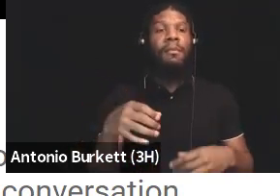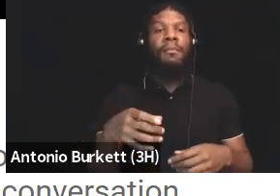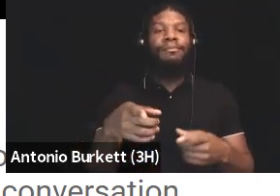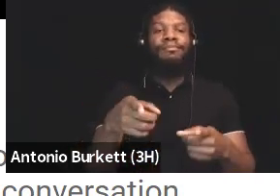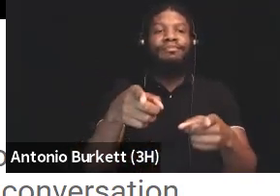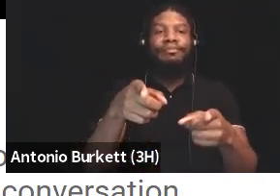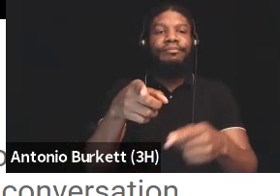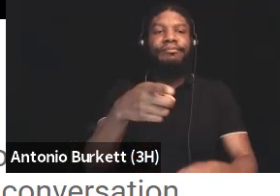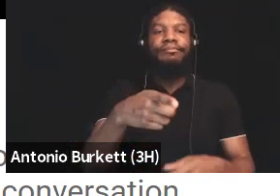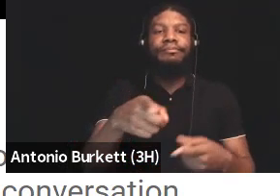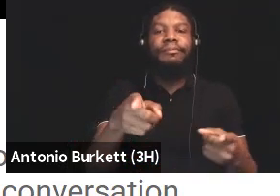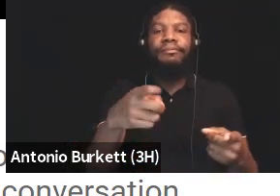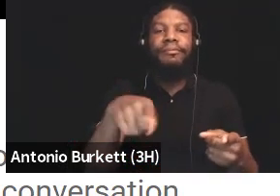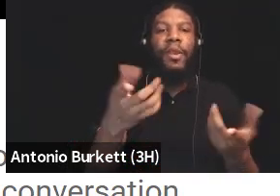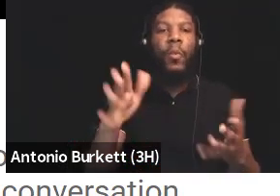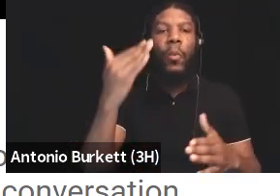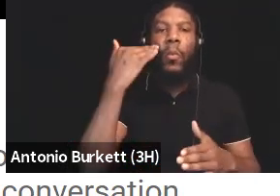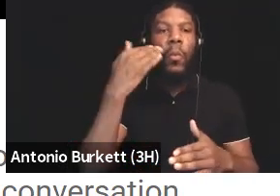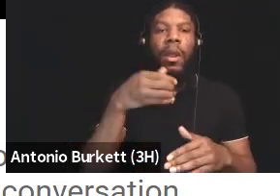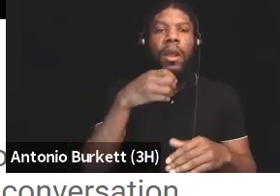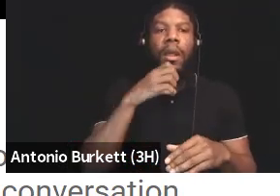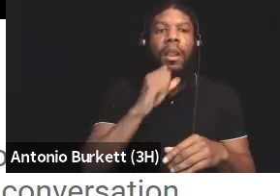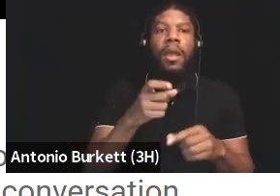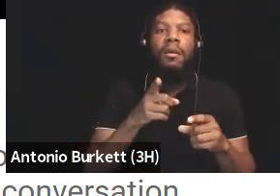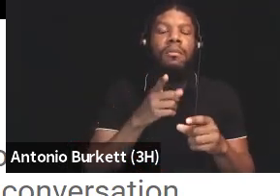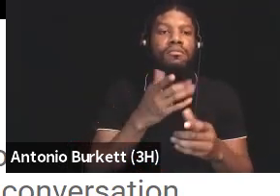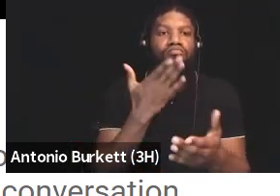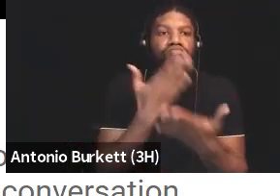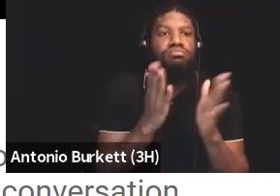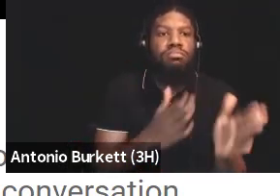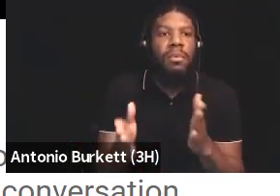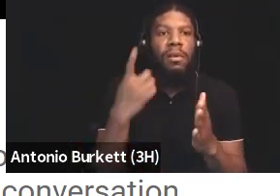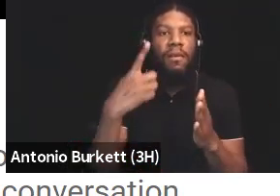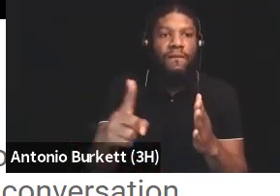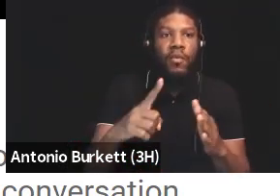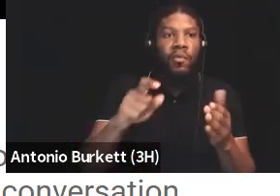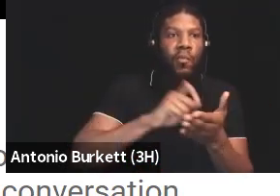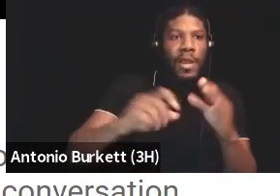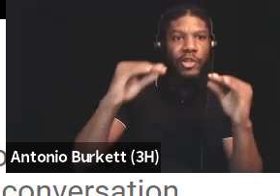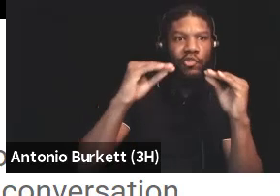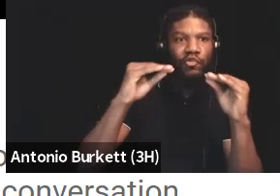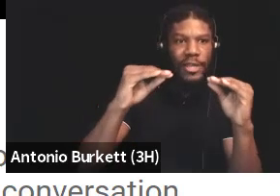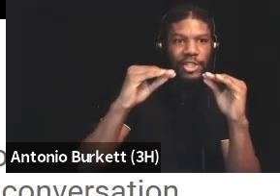do writing instruction pedagogy, but you are, and so you could collaborate with